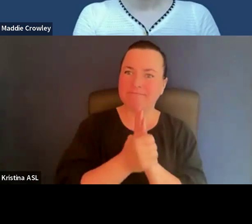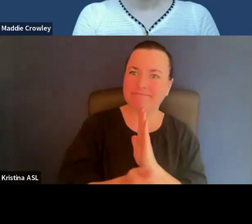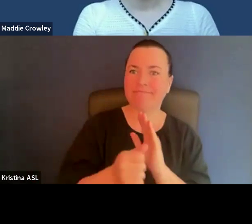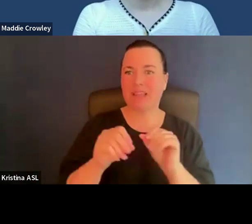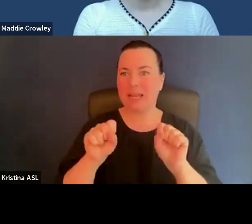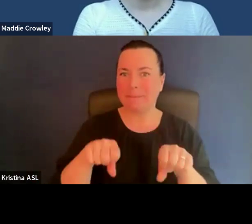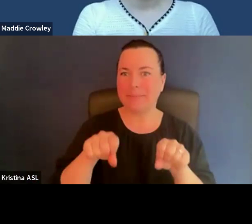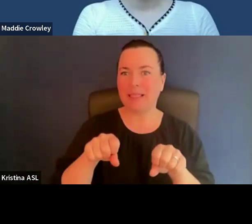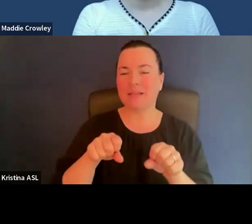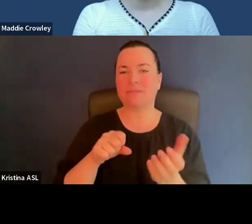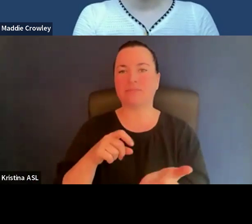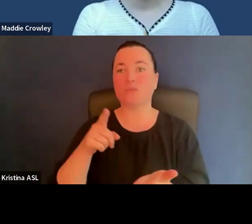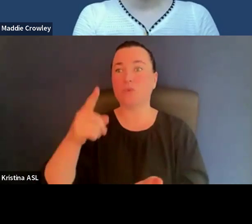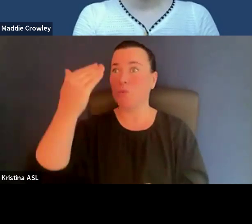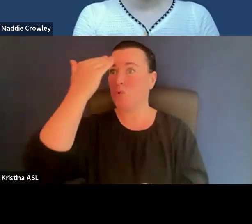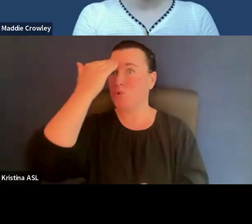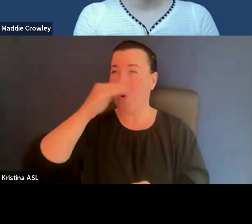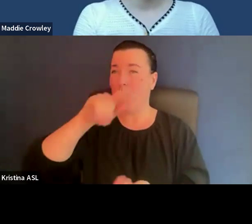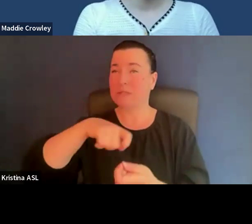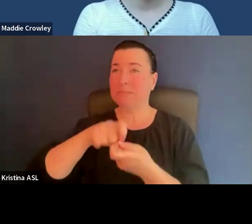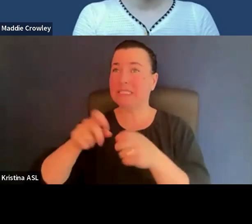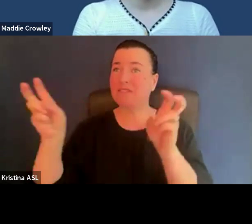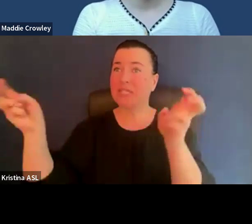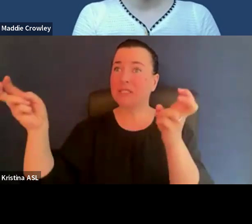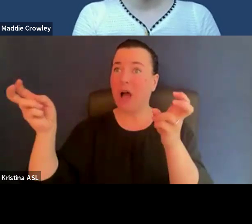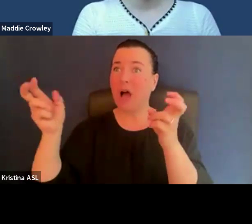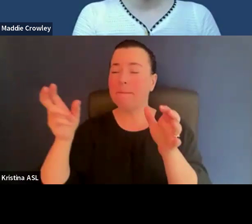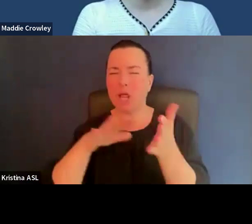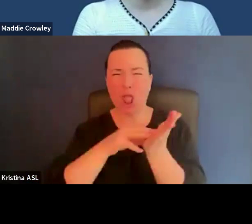about a certain topic, you can decide how best to help someone.